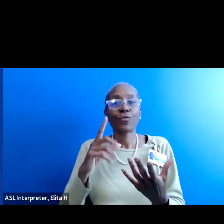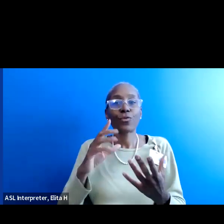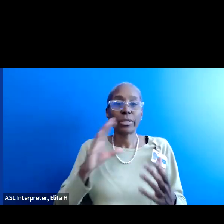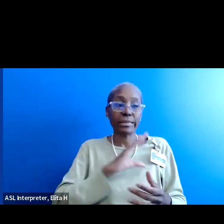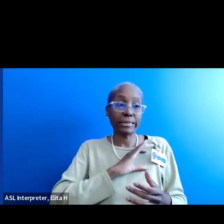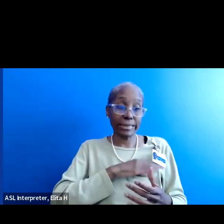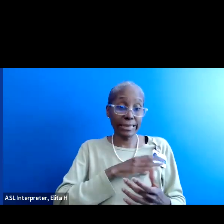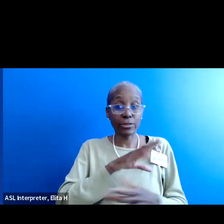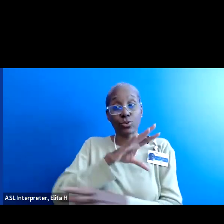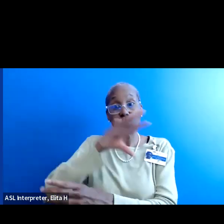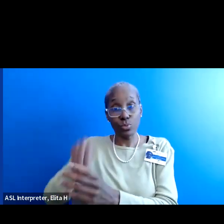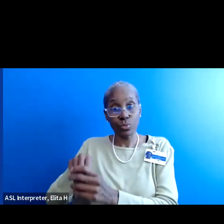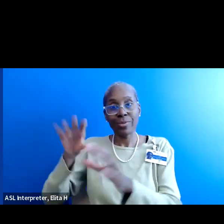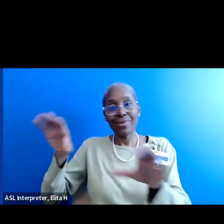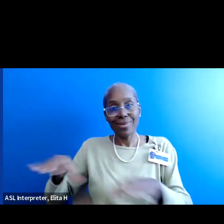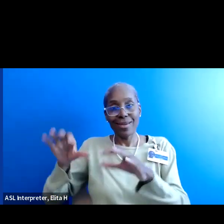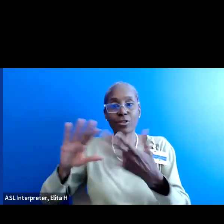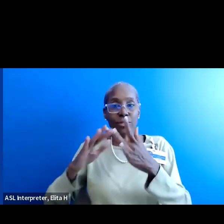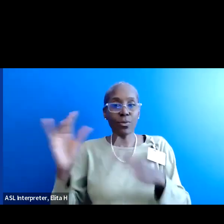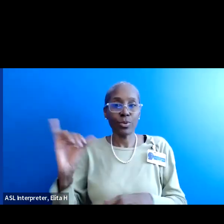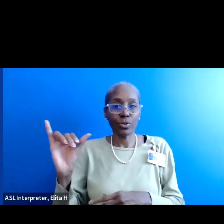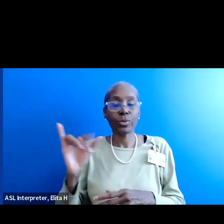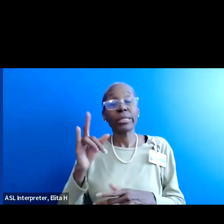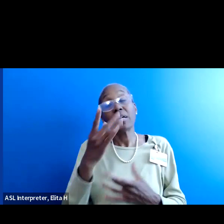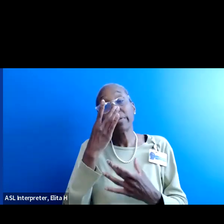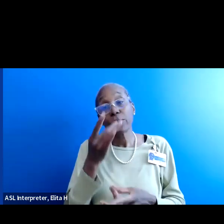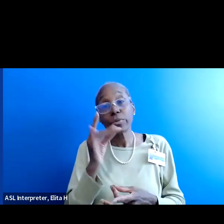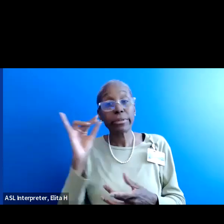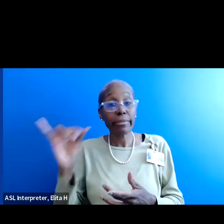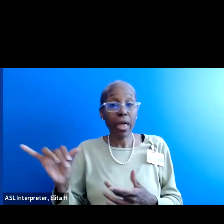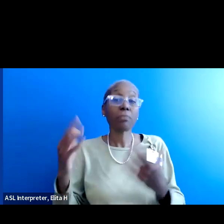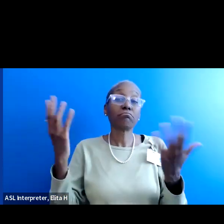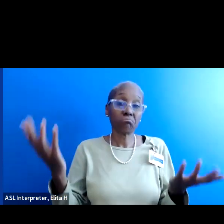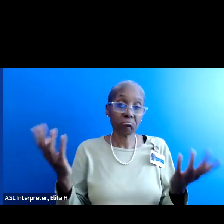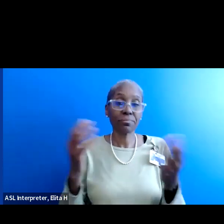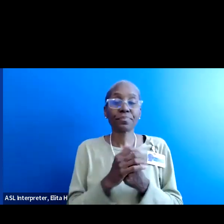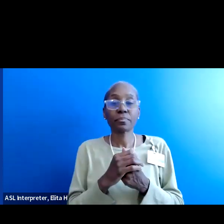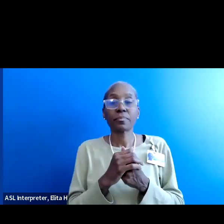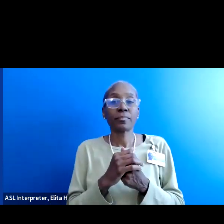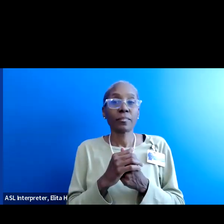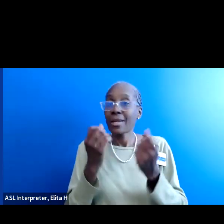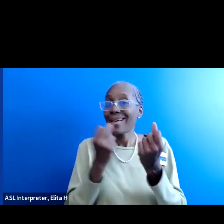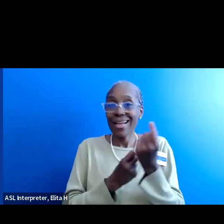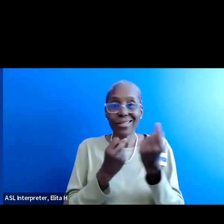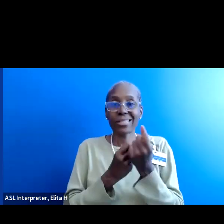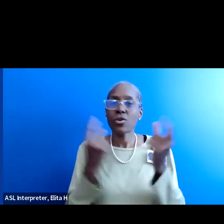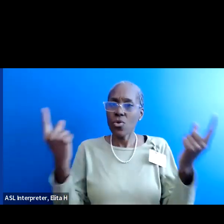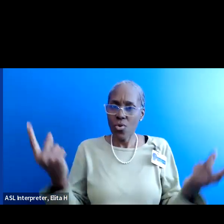to join the Action Network as well. So if you're interested in this, advocacy is always needed and welcome.